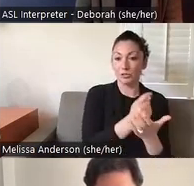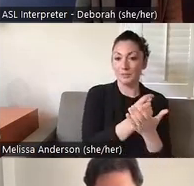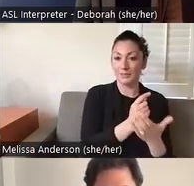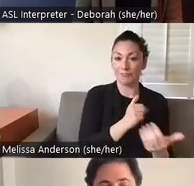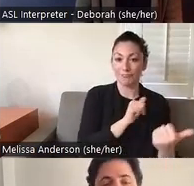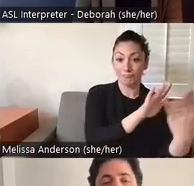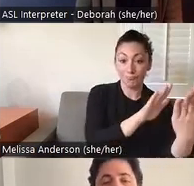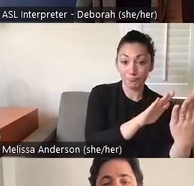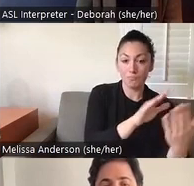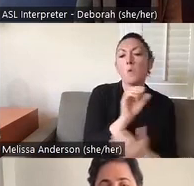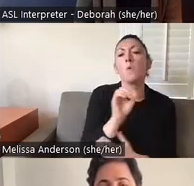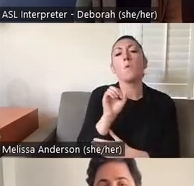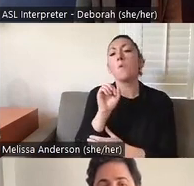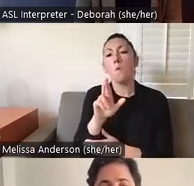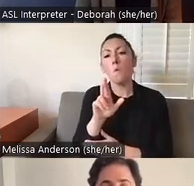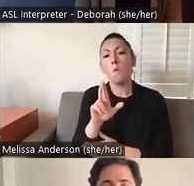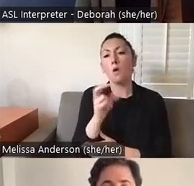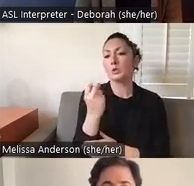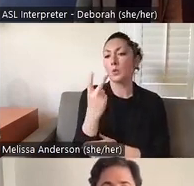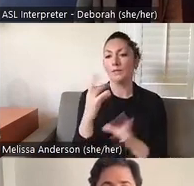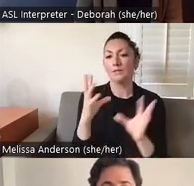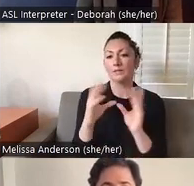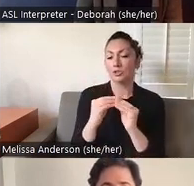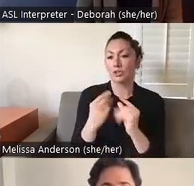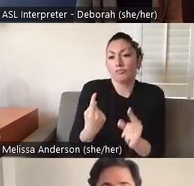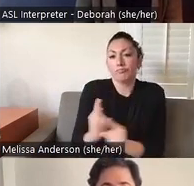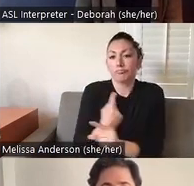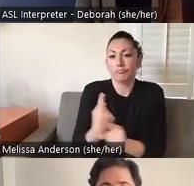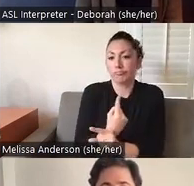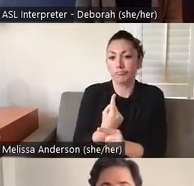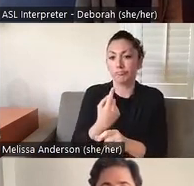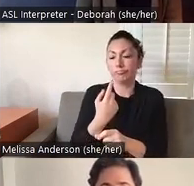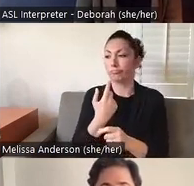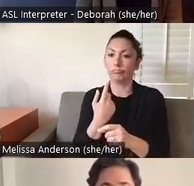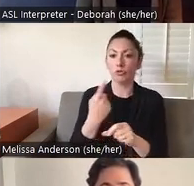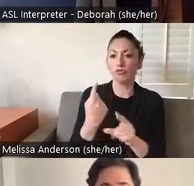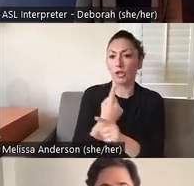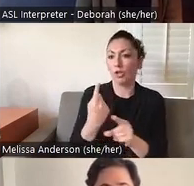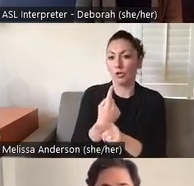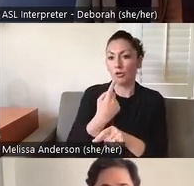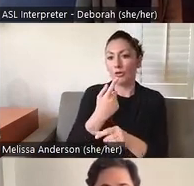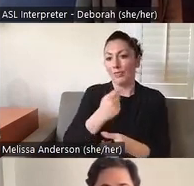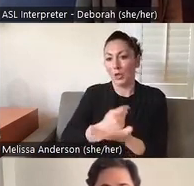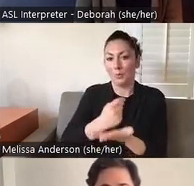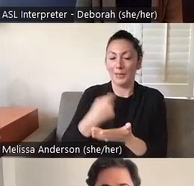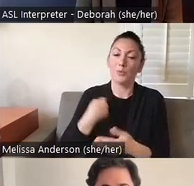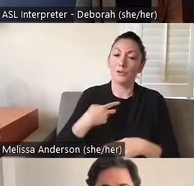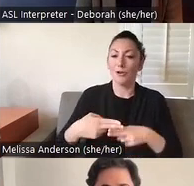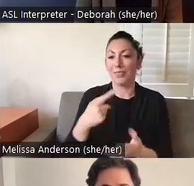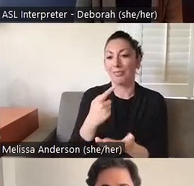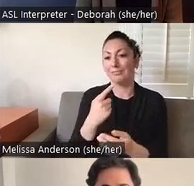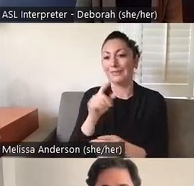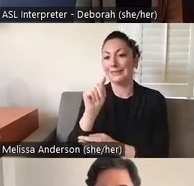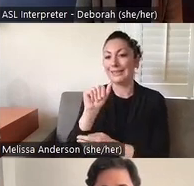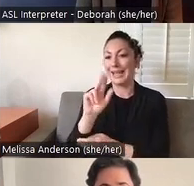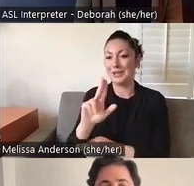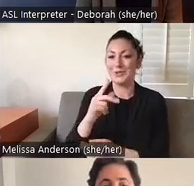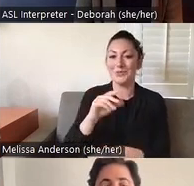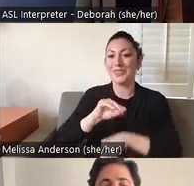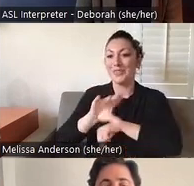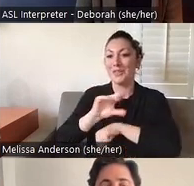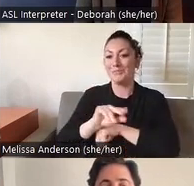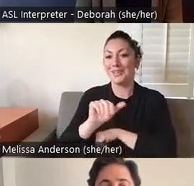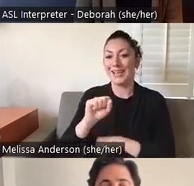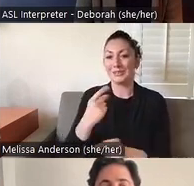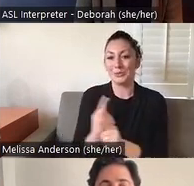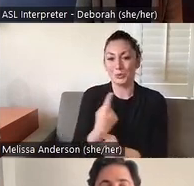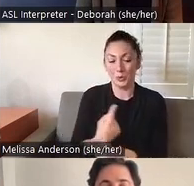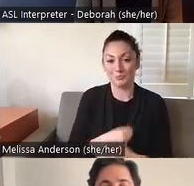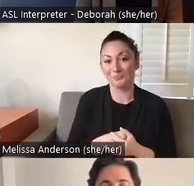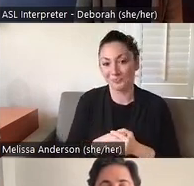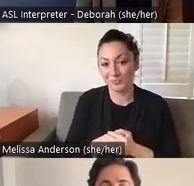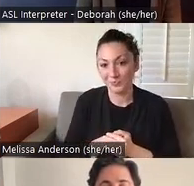12 sessions of therapy as usual, or 12 sessions where they receive Signs of Safety treatment.